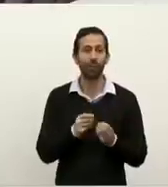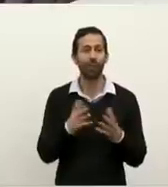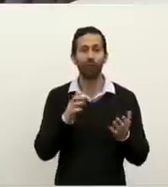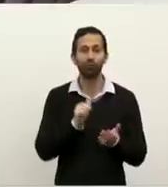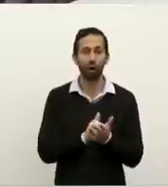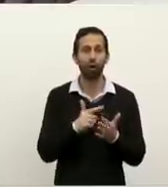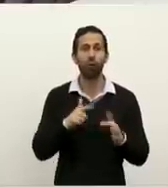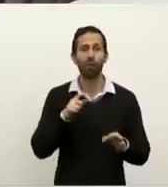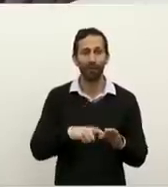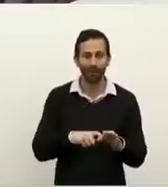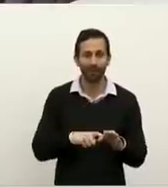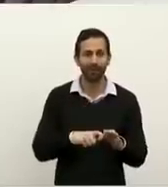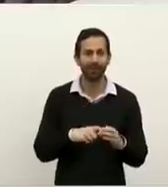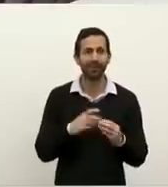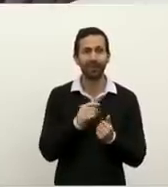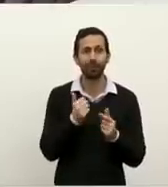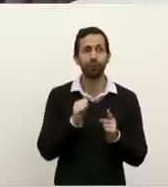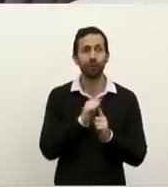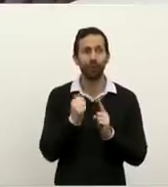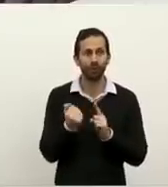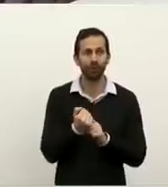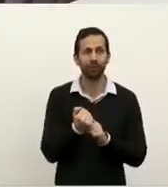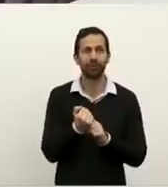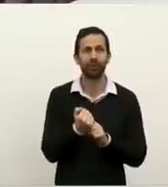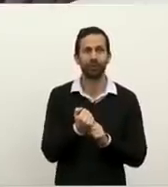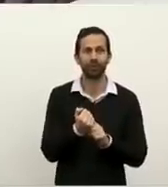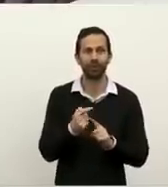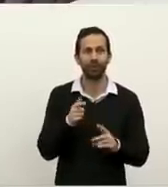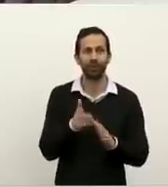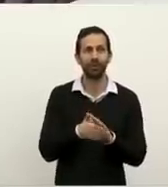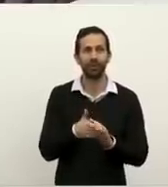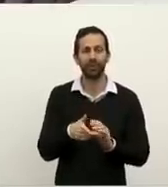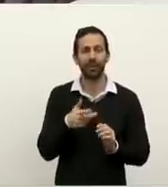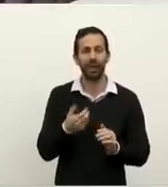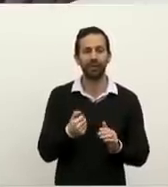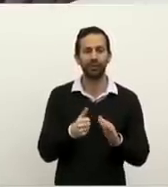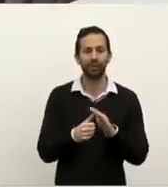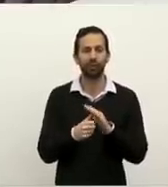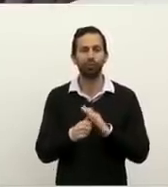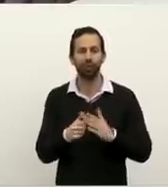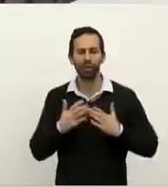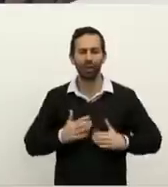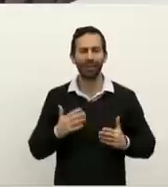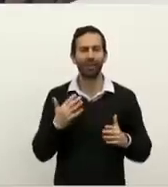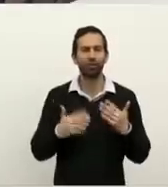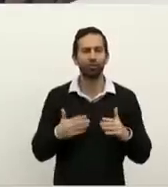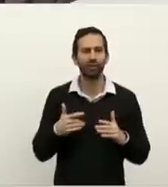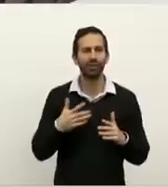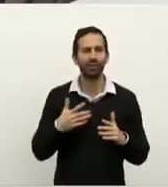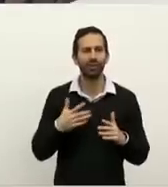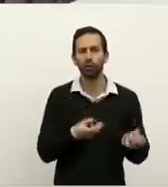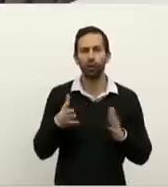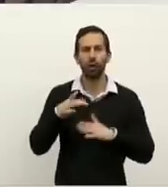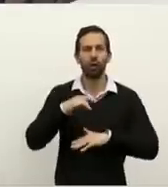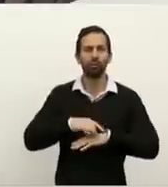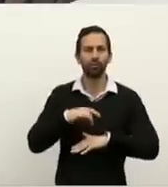and in some cases, this has resulted in pressure injuries and required hospitalisation."